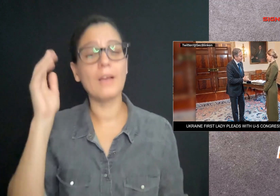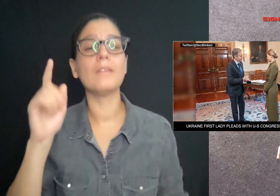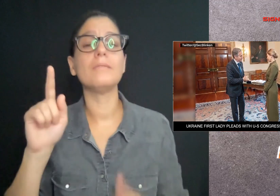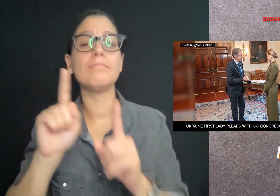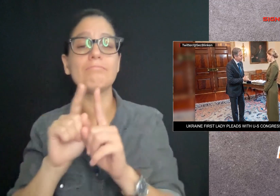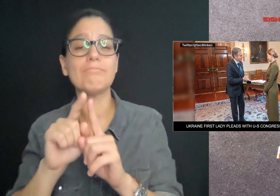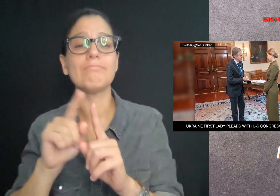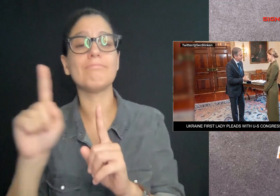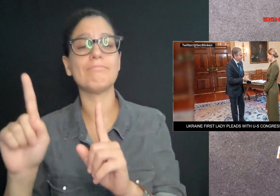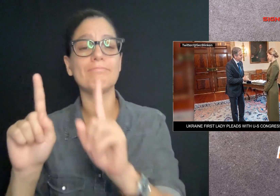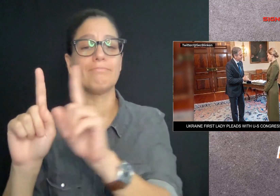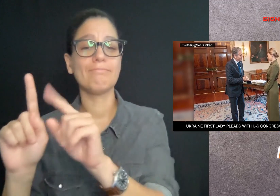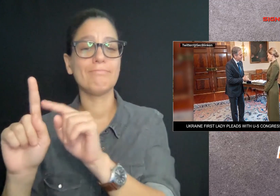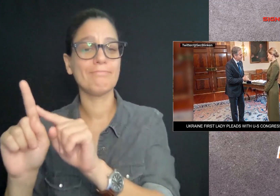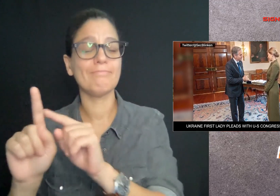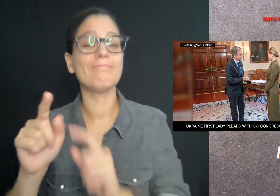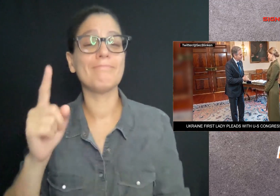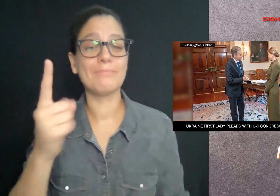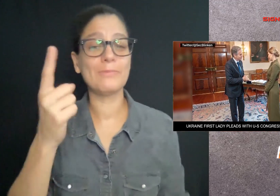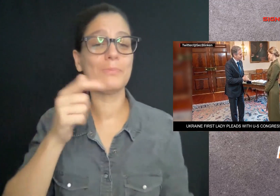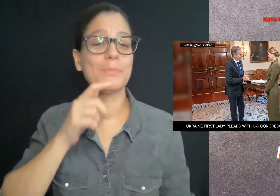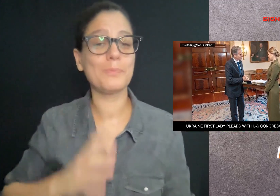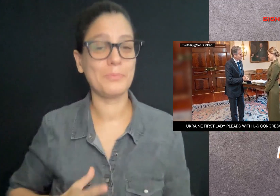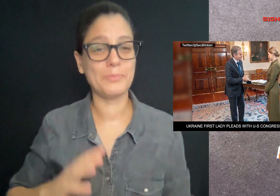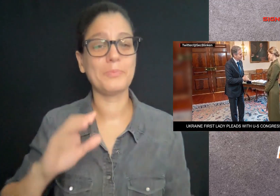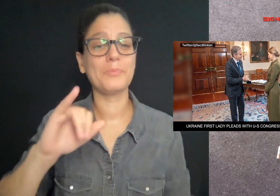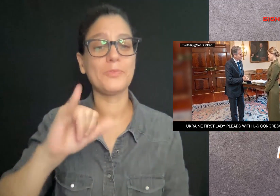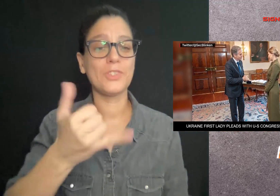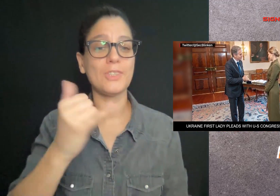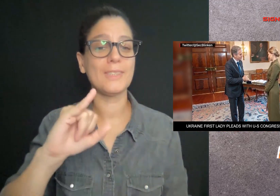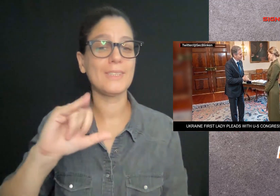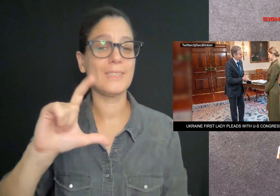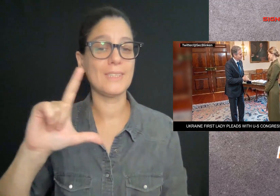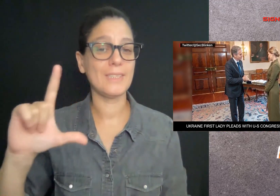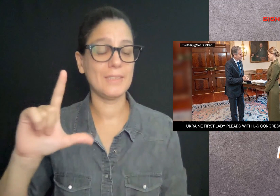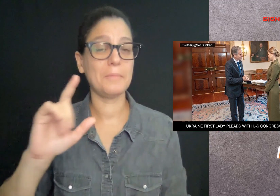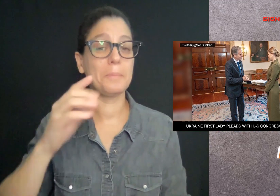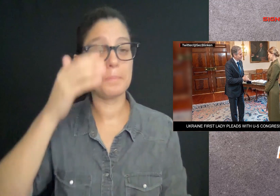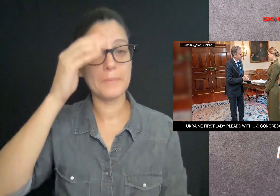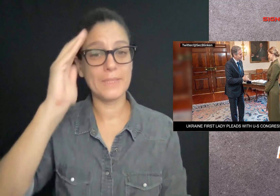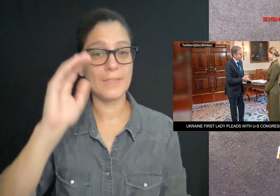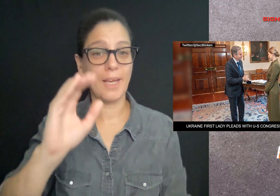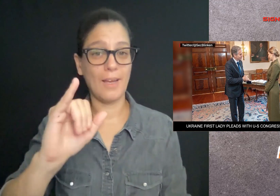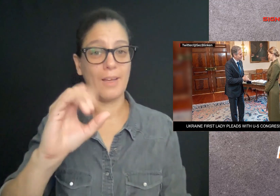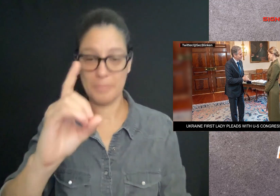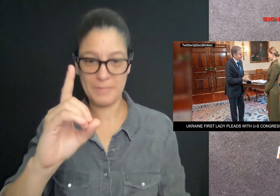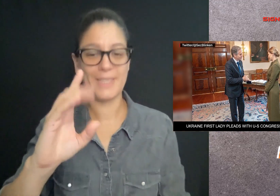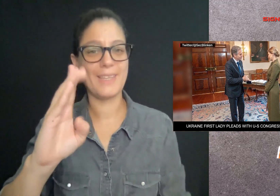she traveled to Washington DC to meet with Presidnet Joe Biden and First Lady Jill Biden